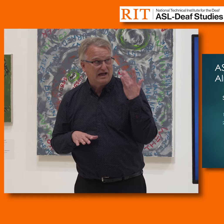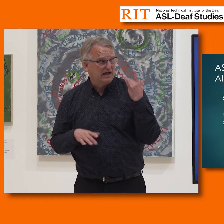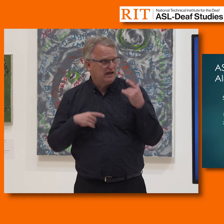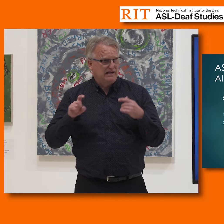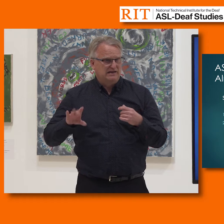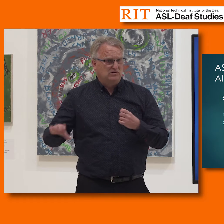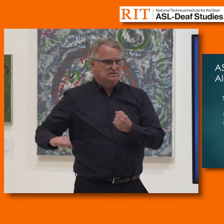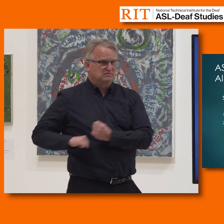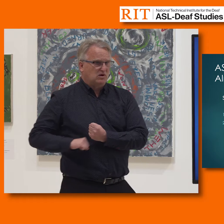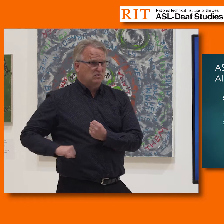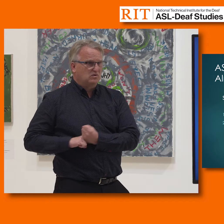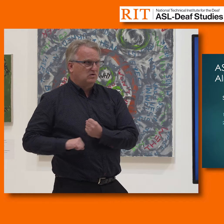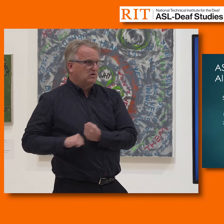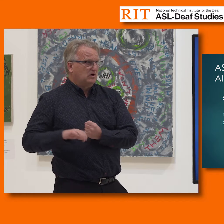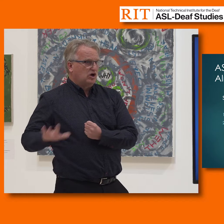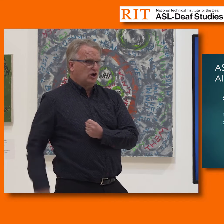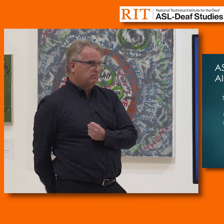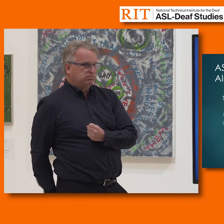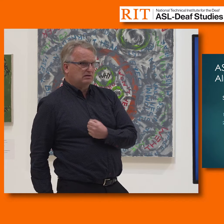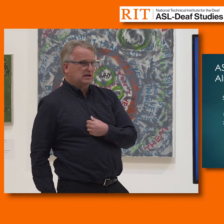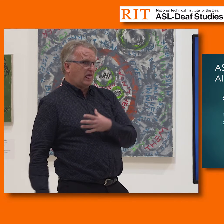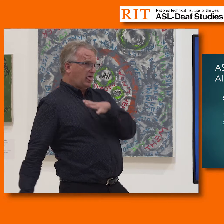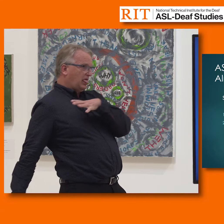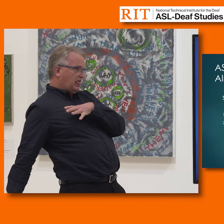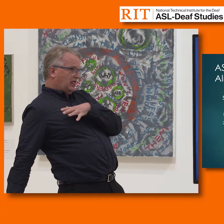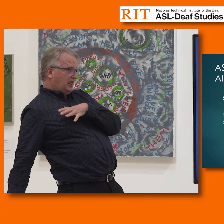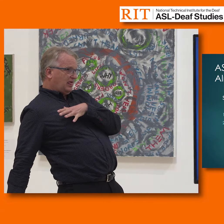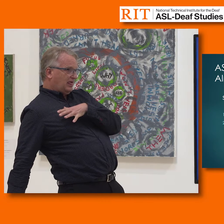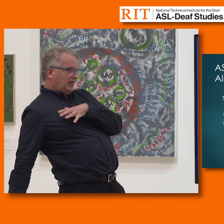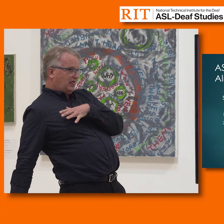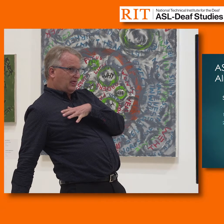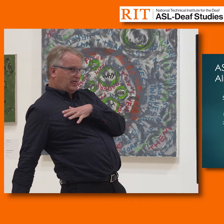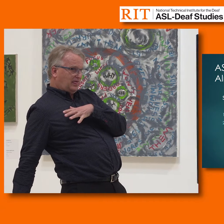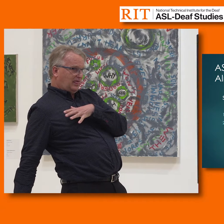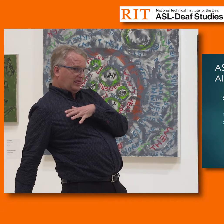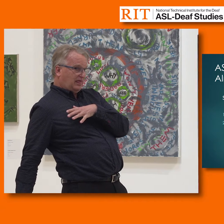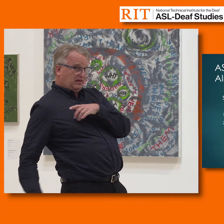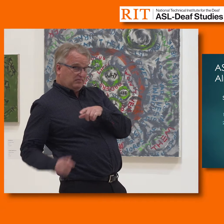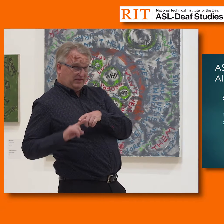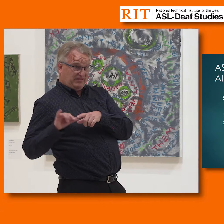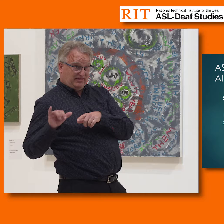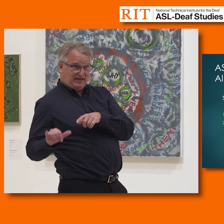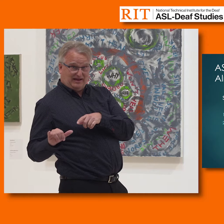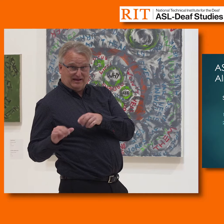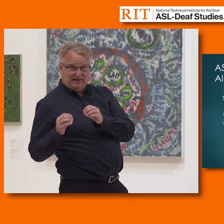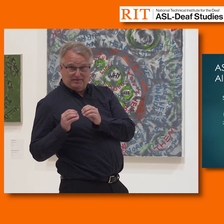because the working interpreter may feel like they need that team interpreter. They may feel left out on their own.